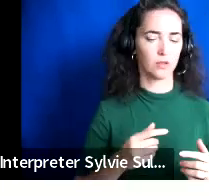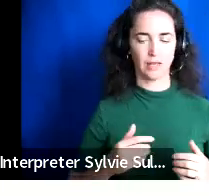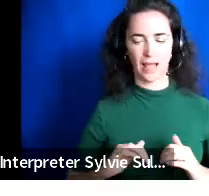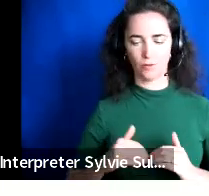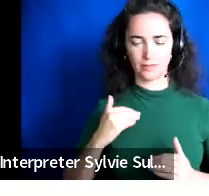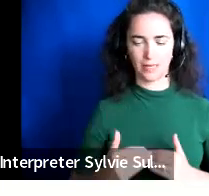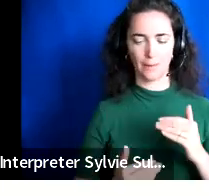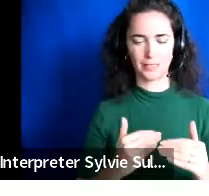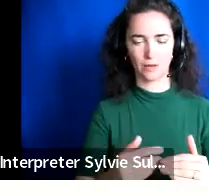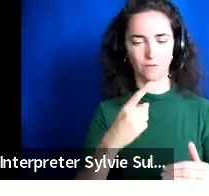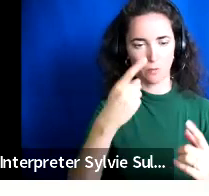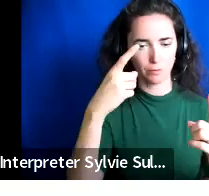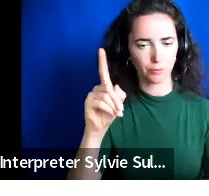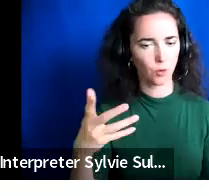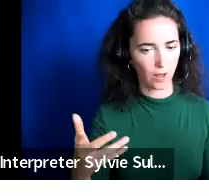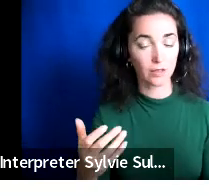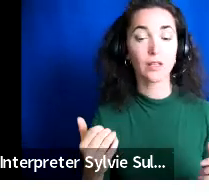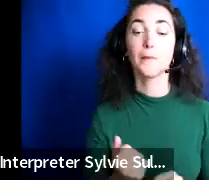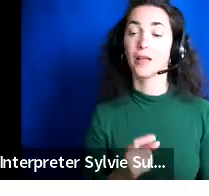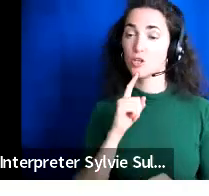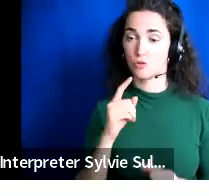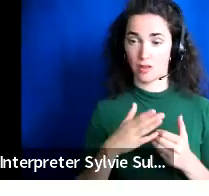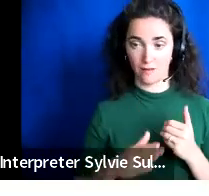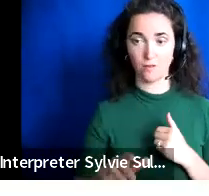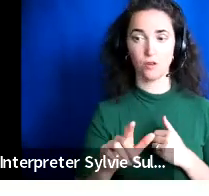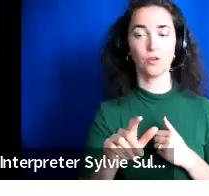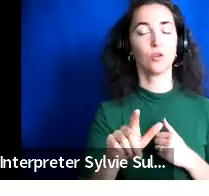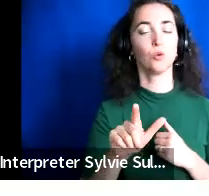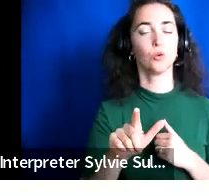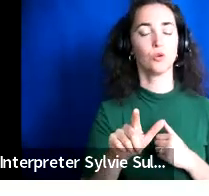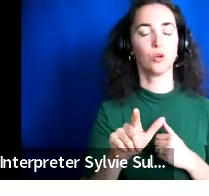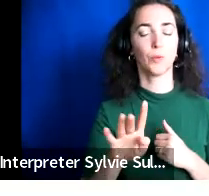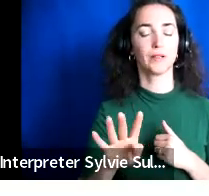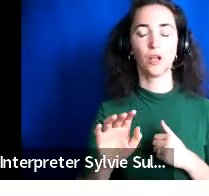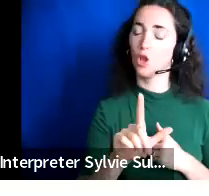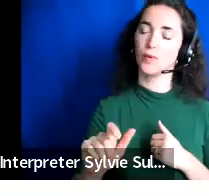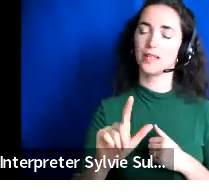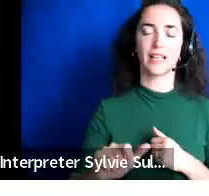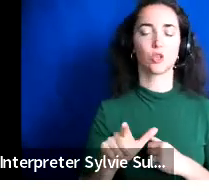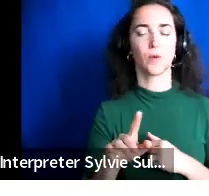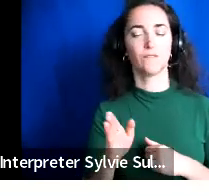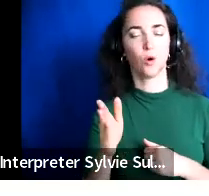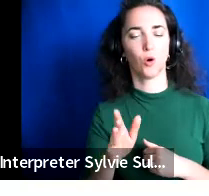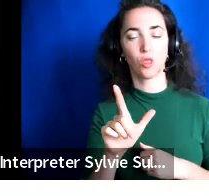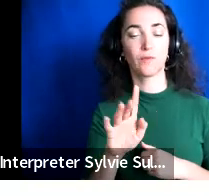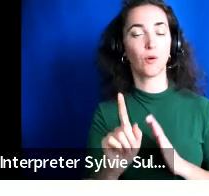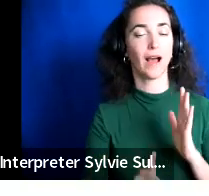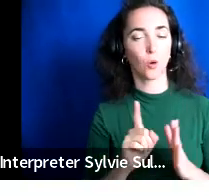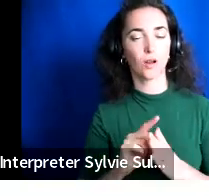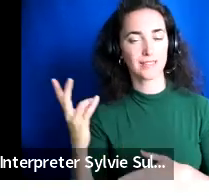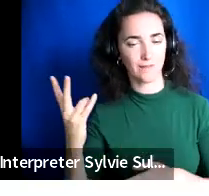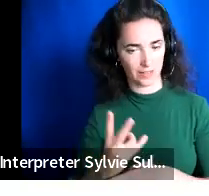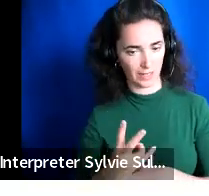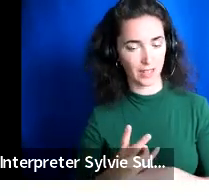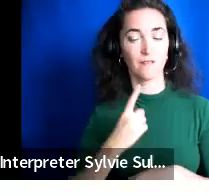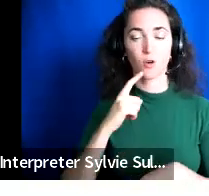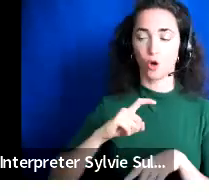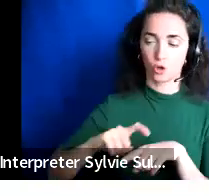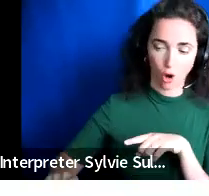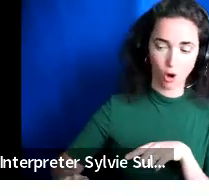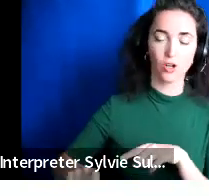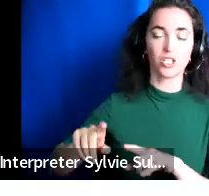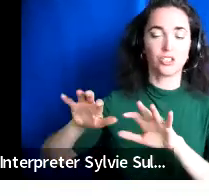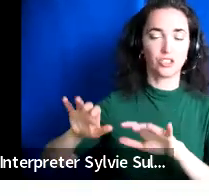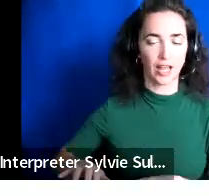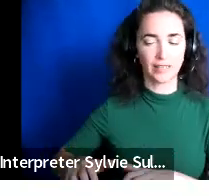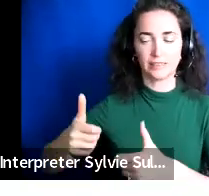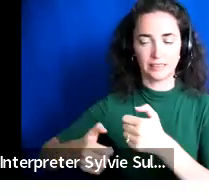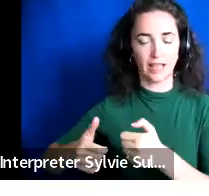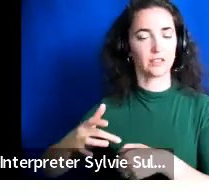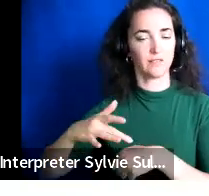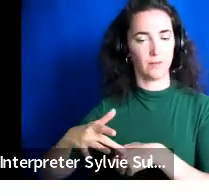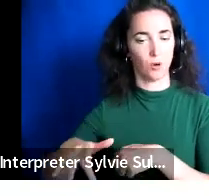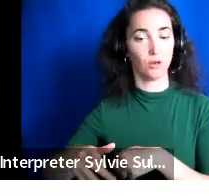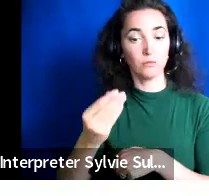that Louisiana has 24, 7 coverage for calls, chat, and text to the national crisis line to 9, 8 adequate funding and sustained funding.